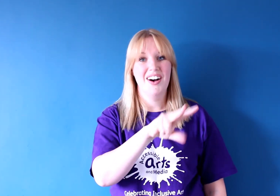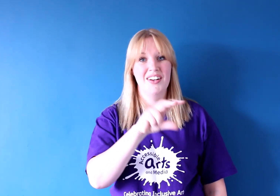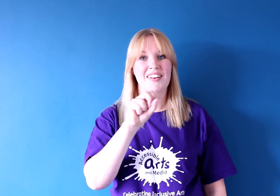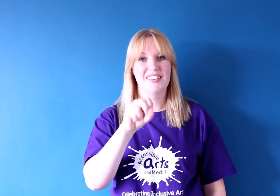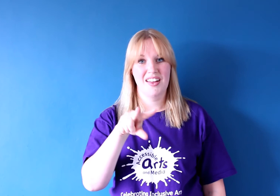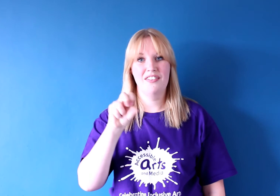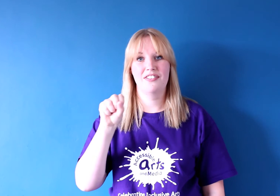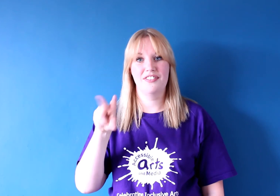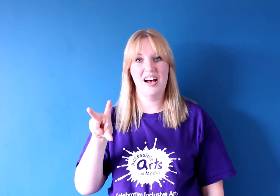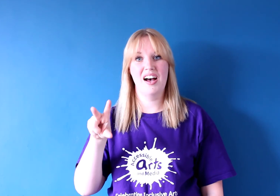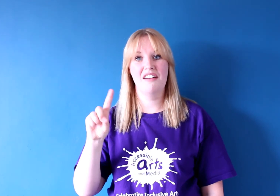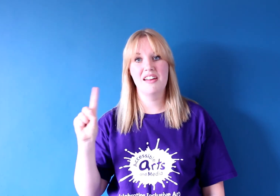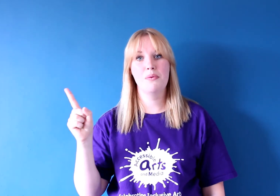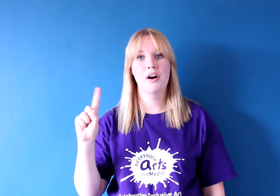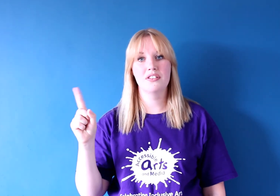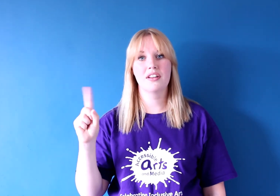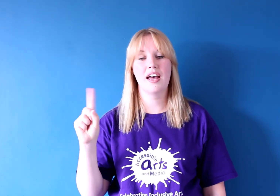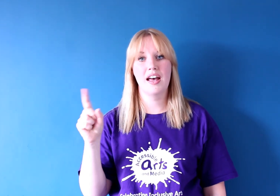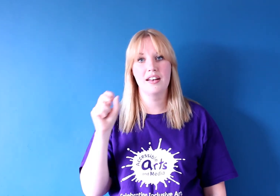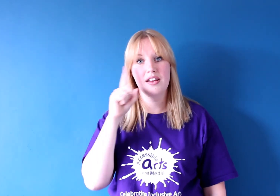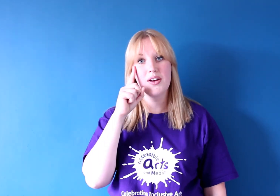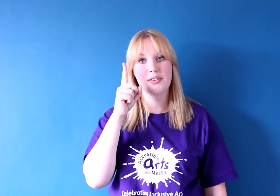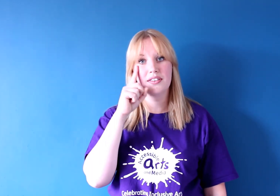On safari, what can you see?